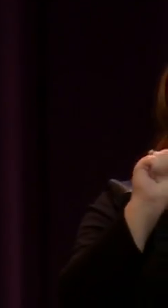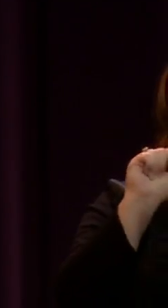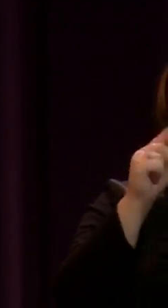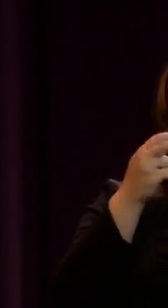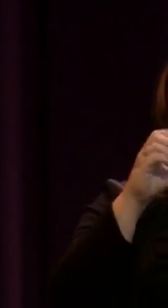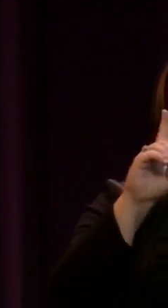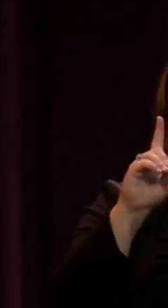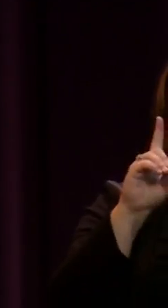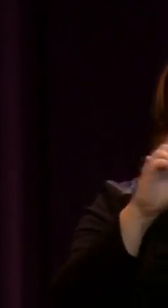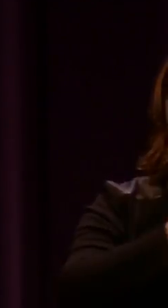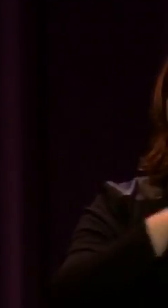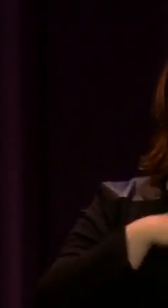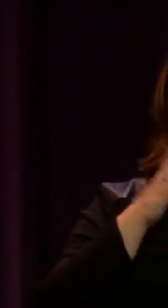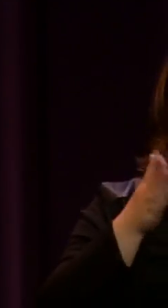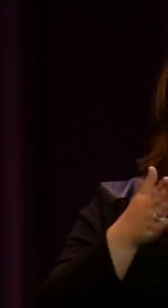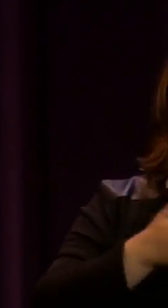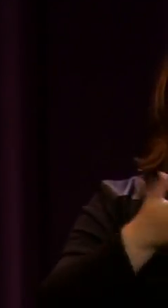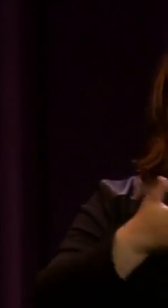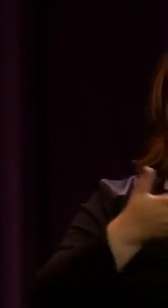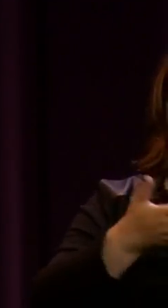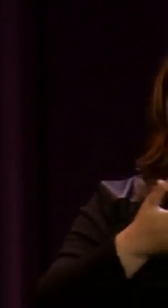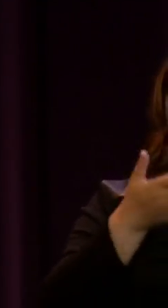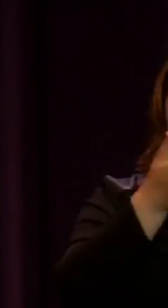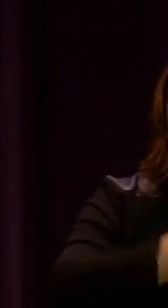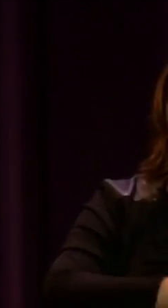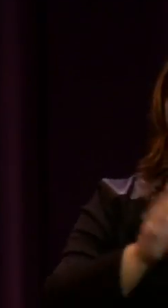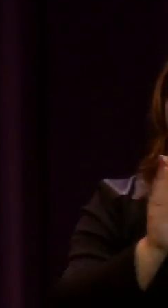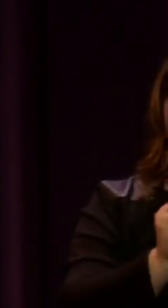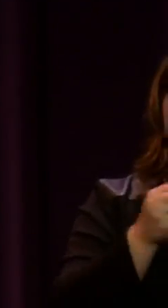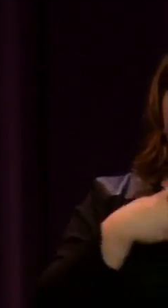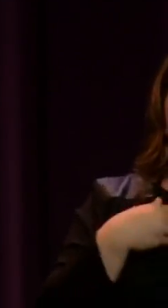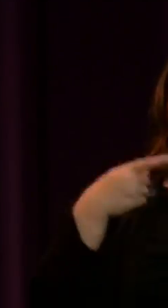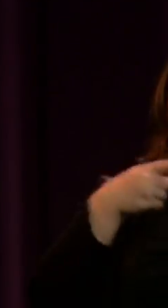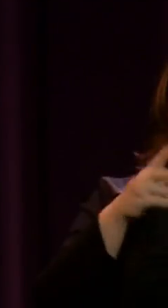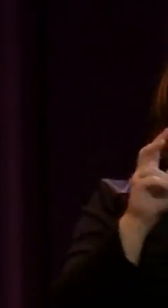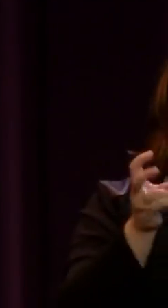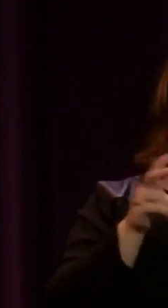EACH SESSION HAS A TOPIC ASSIGNED AND THIS TOPIC FOR THIS